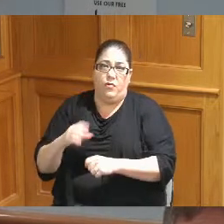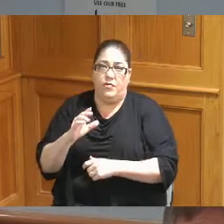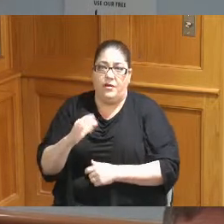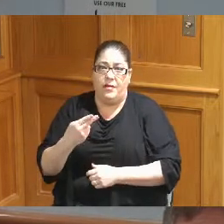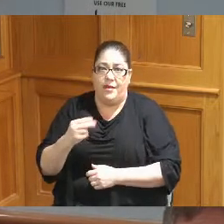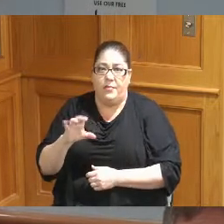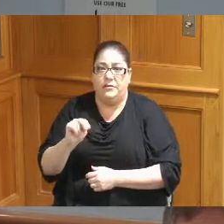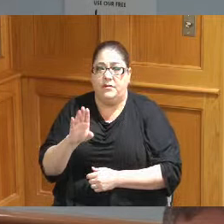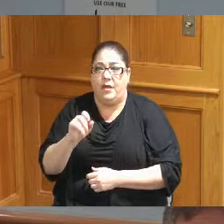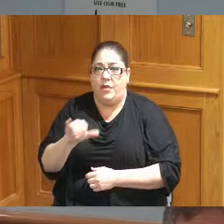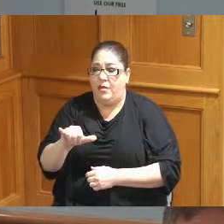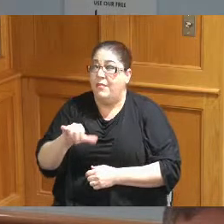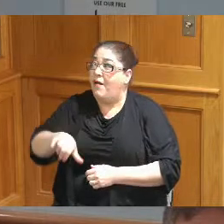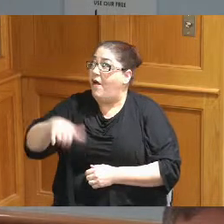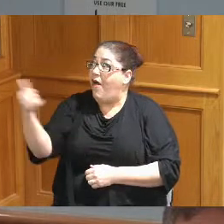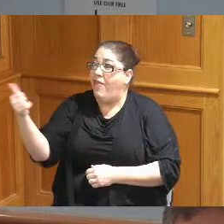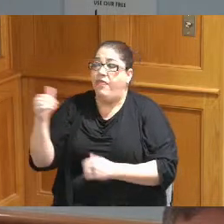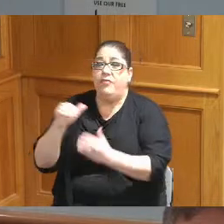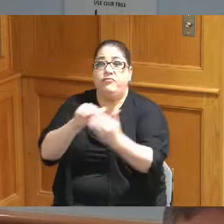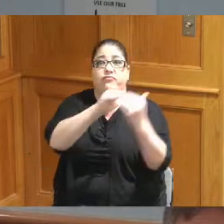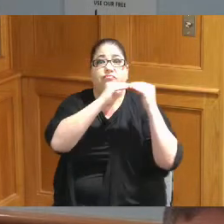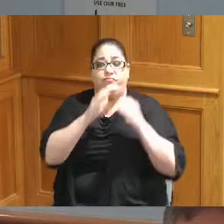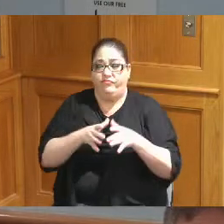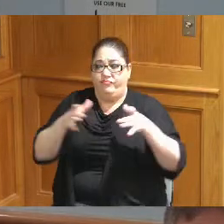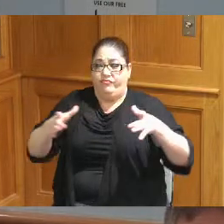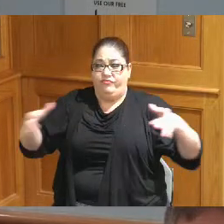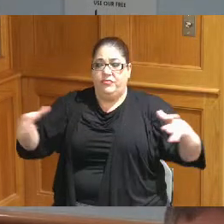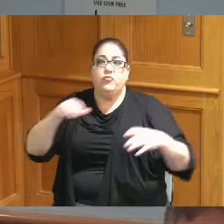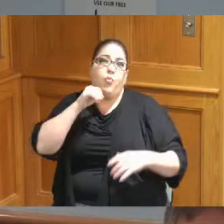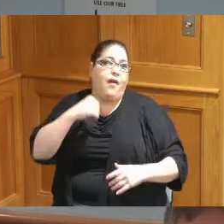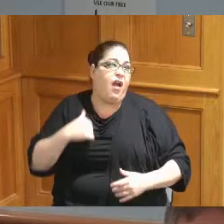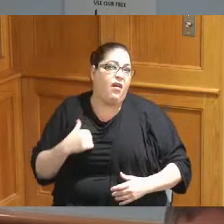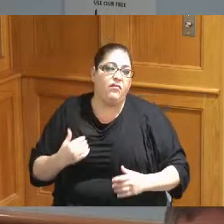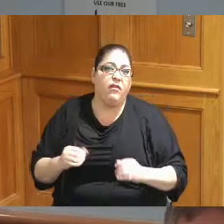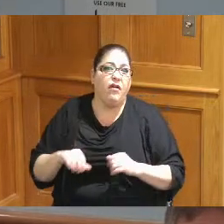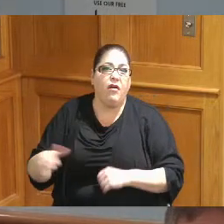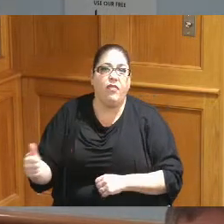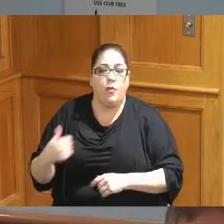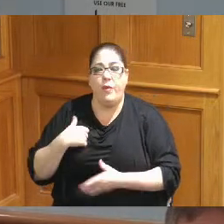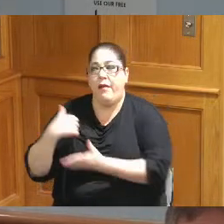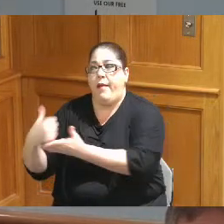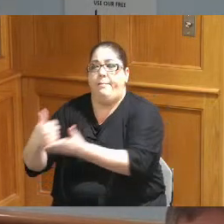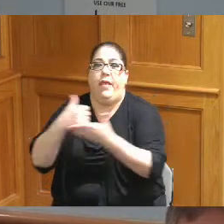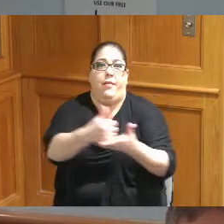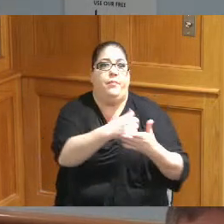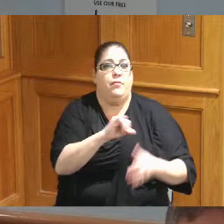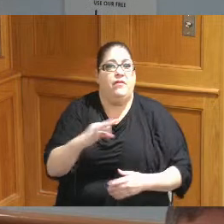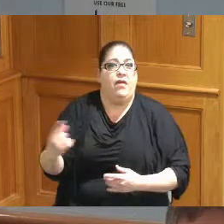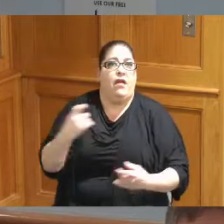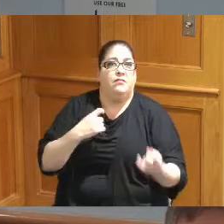no equivalent to organization and the surrounding areas we help out as requested to do so by partner